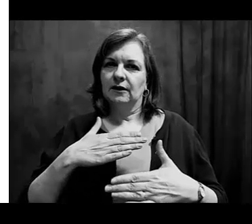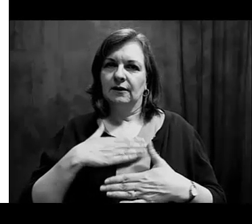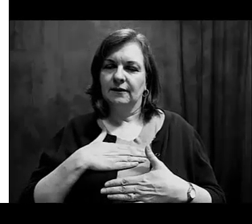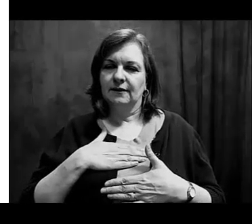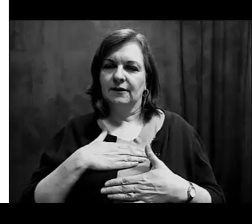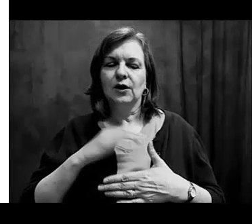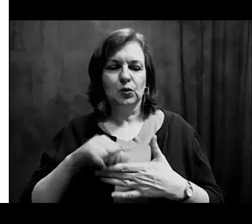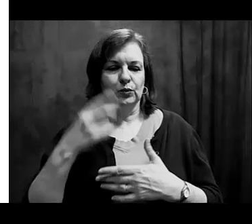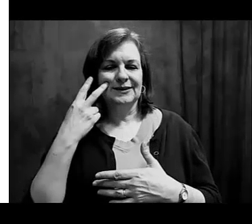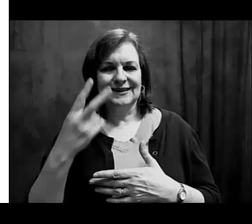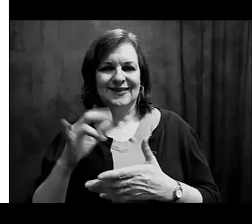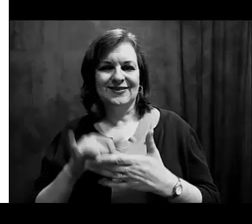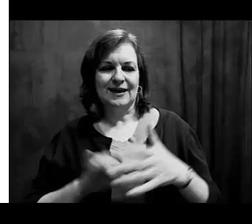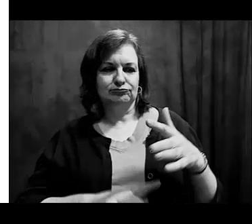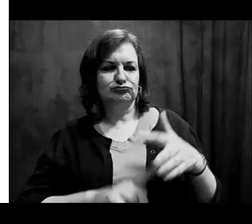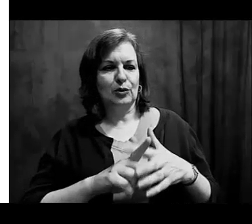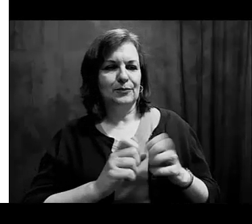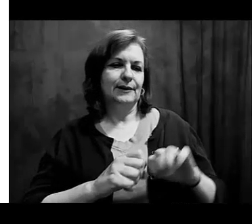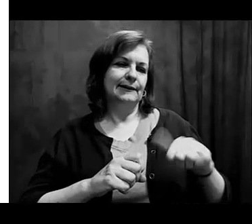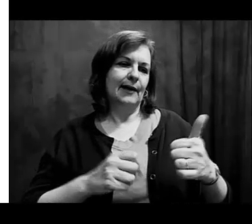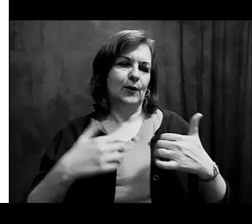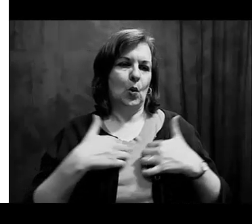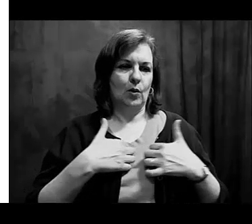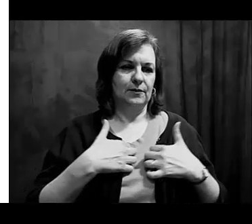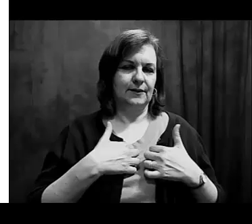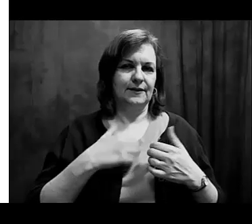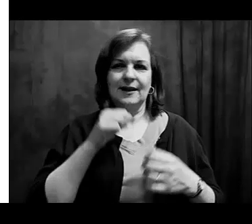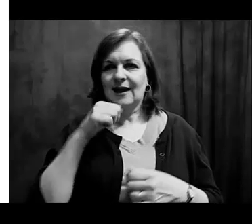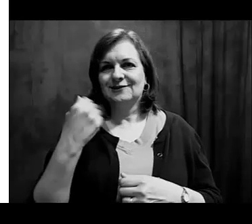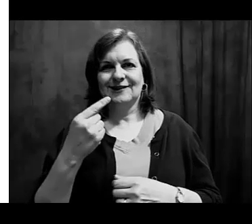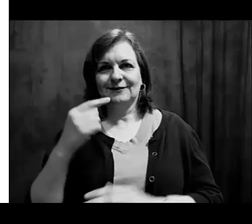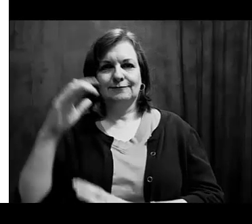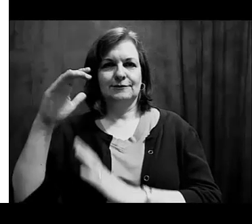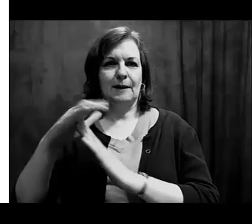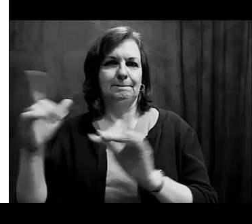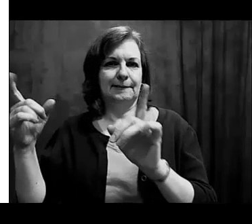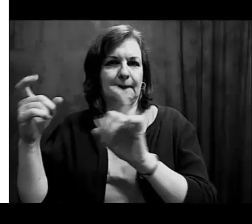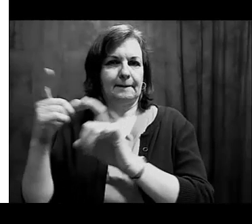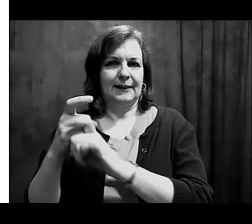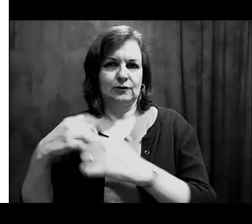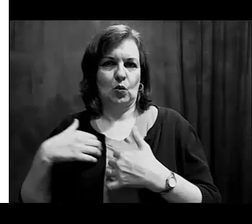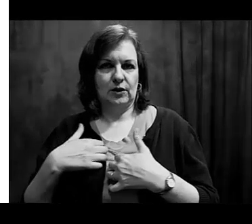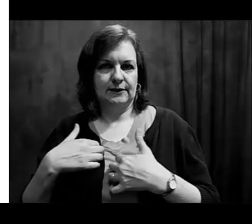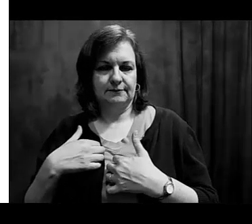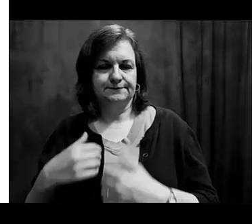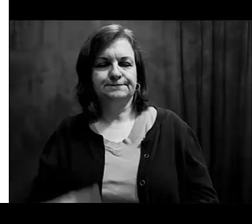organisms other than those that are just top end evolved organisms